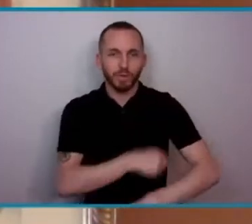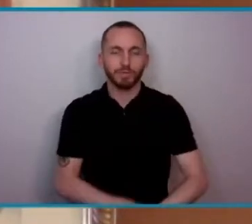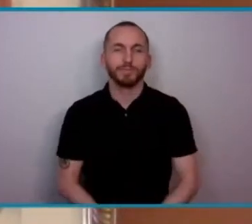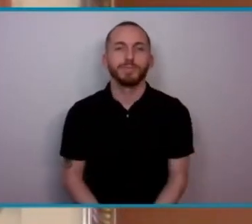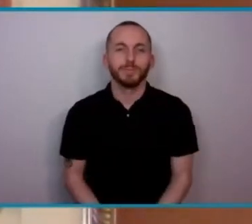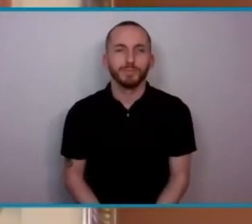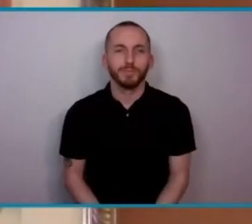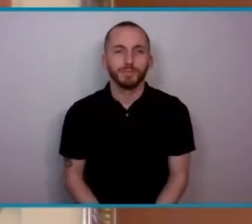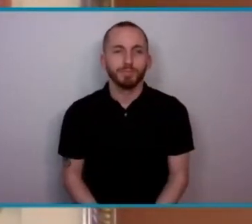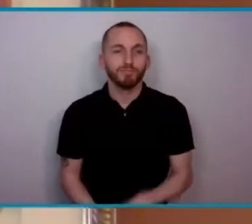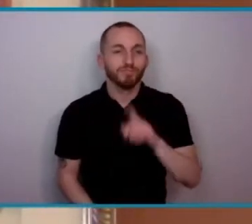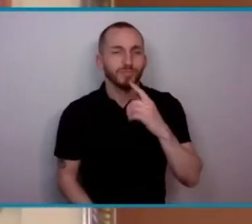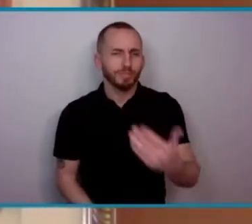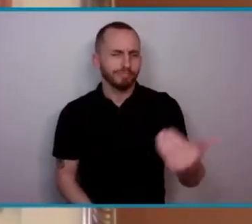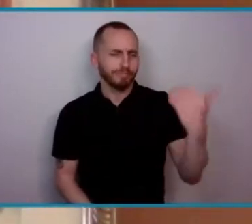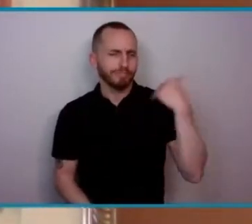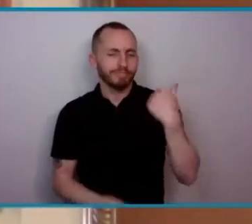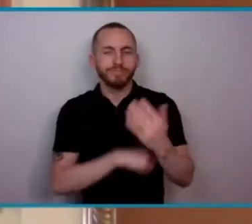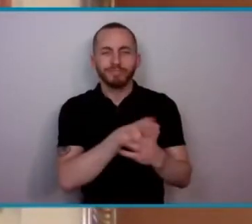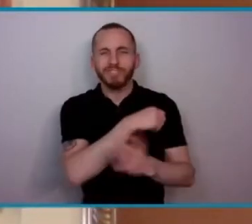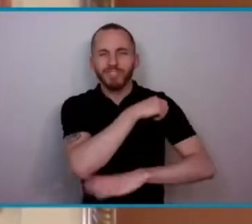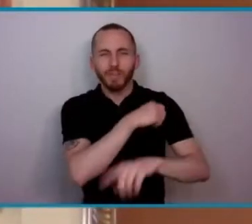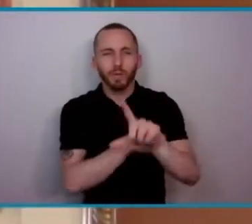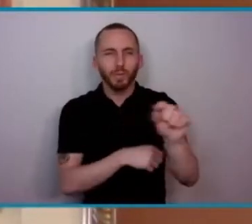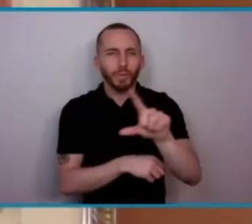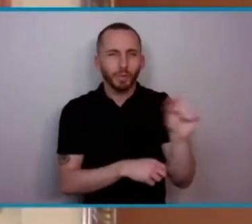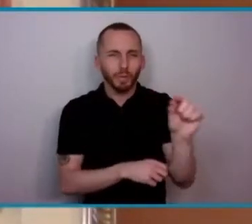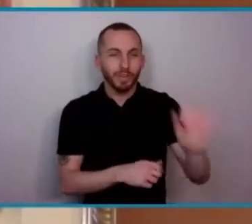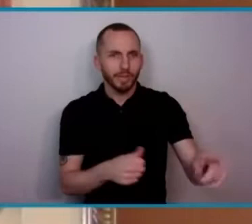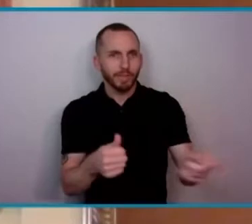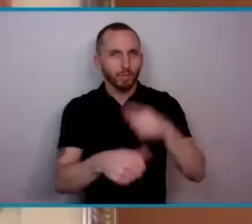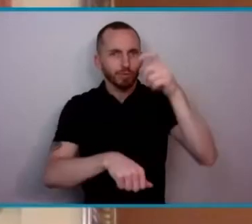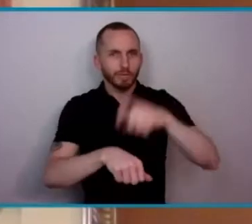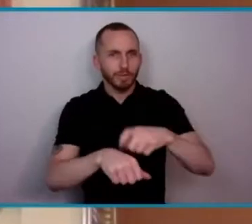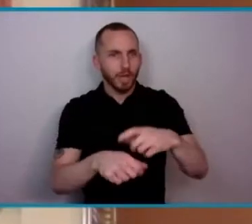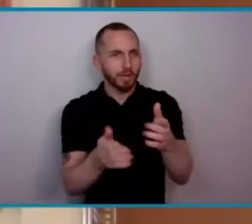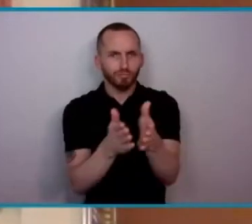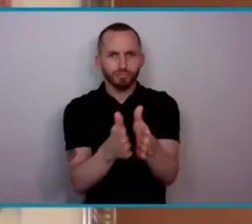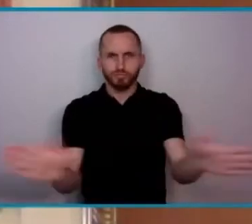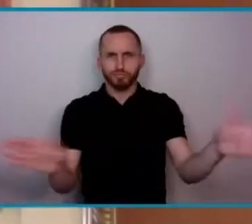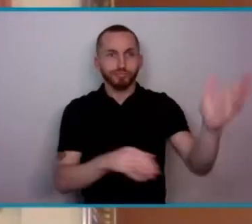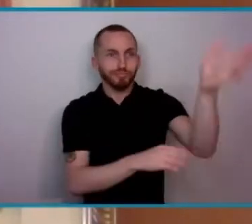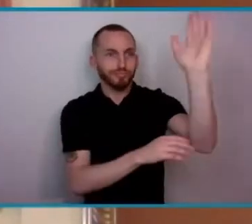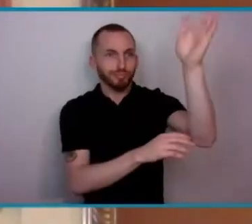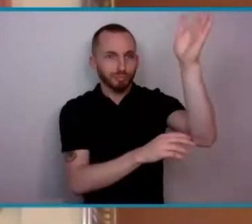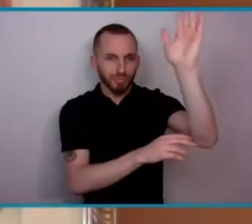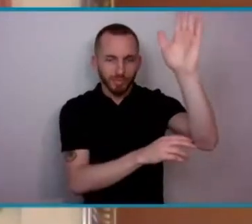It was the first public talk I gave since the onset of the pandemic at that time.